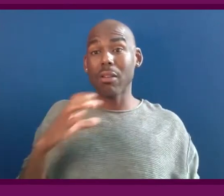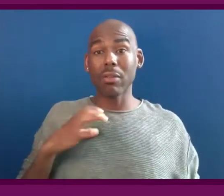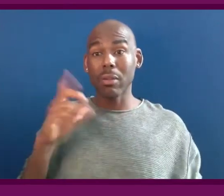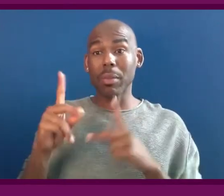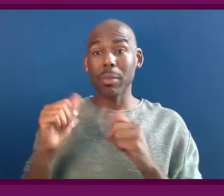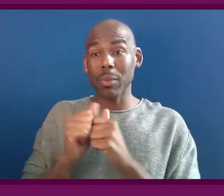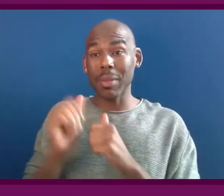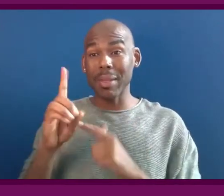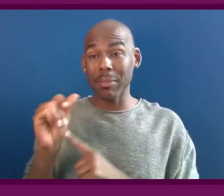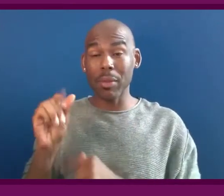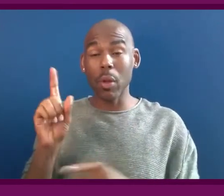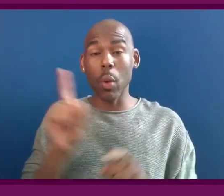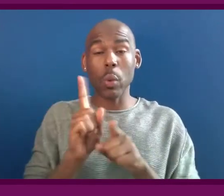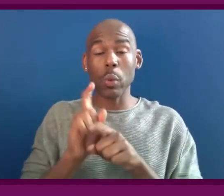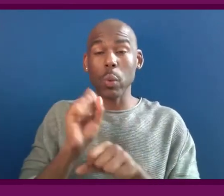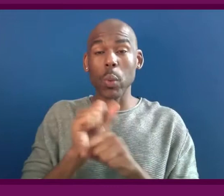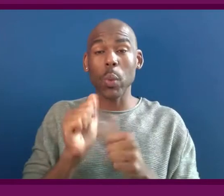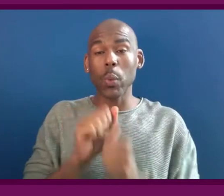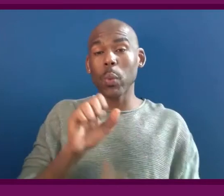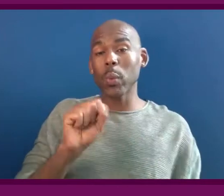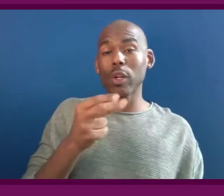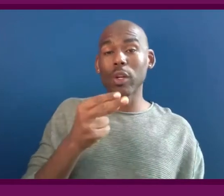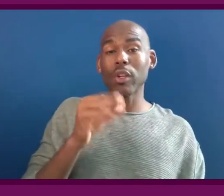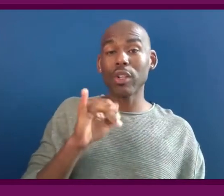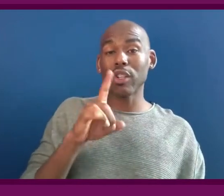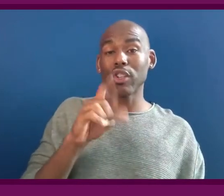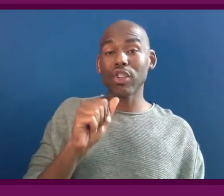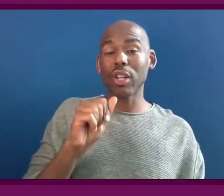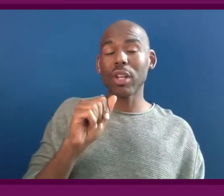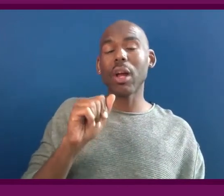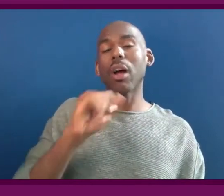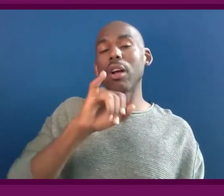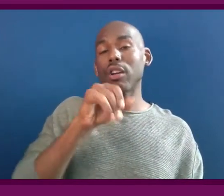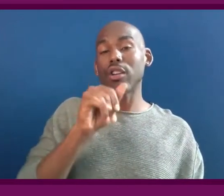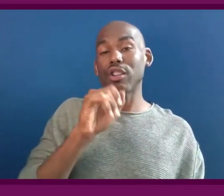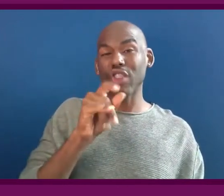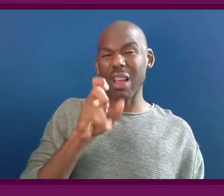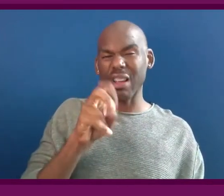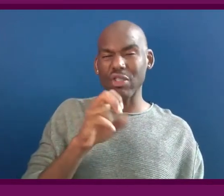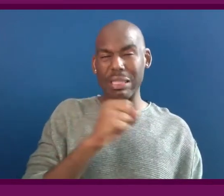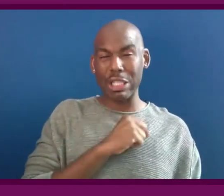She's also worked with Texas Congresswoman Sheila Jackson and New Jersey Senator Robert Menendez.